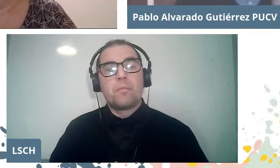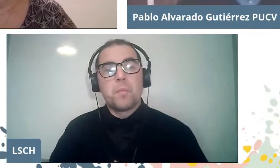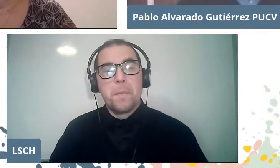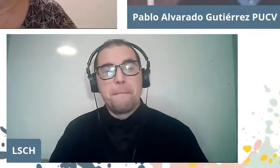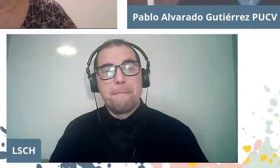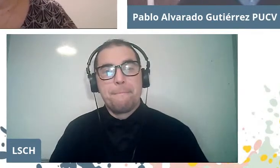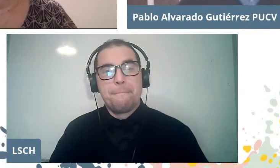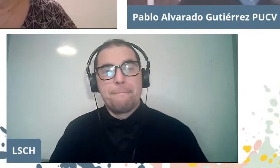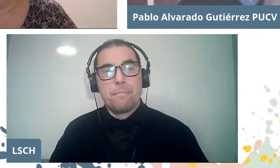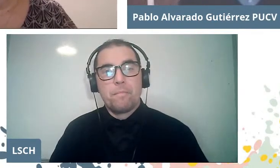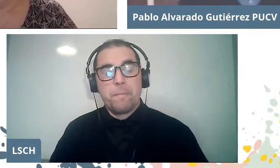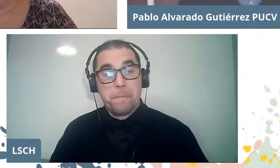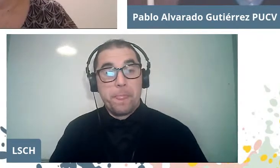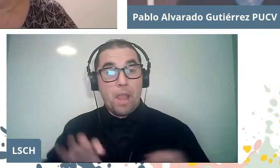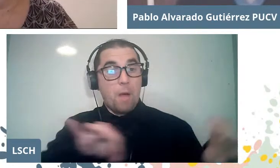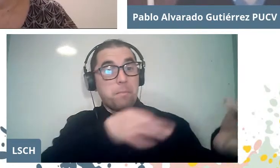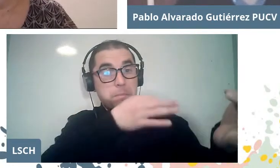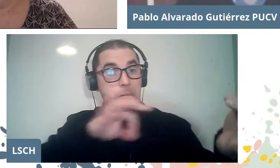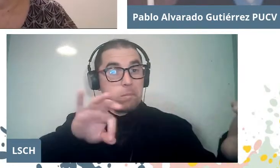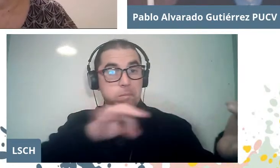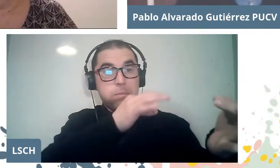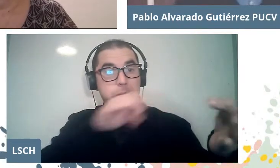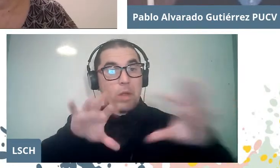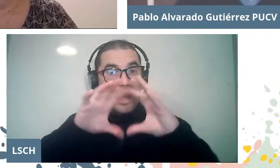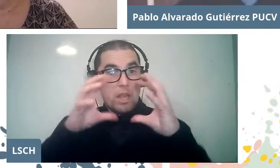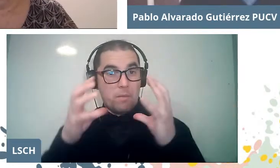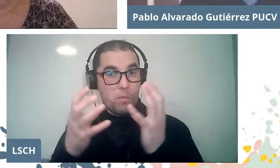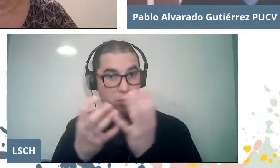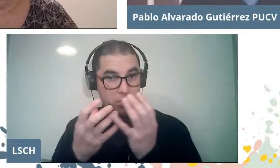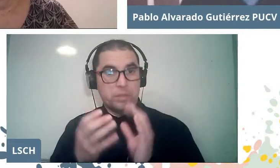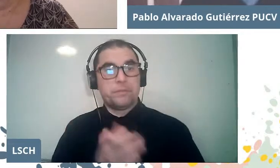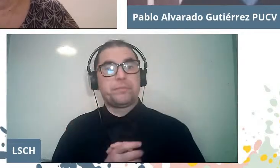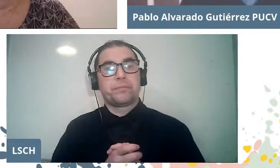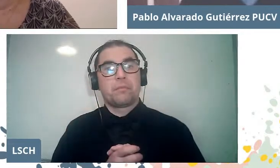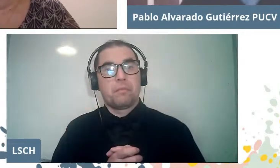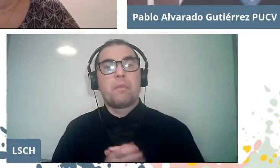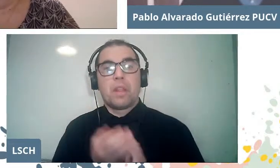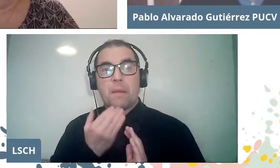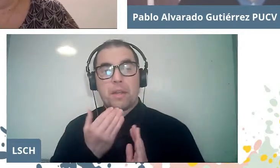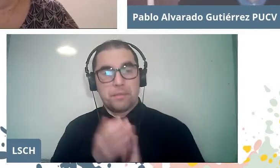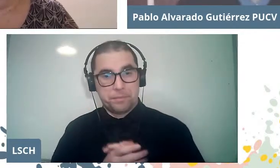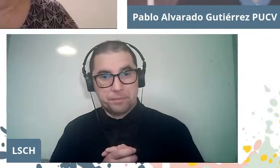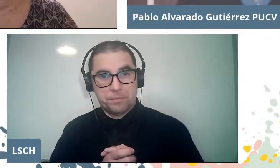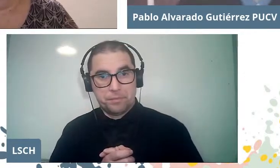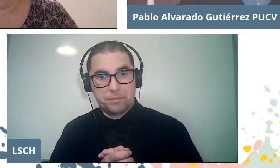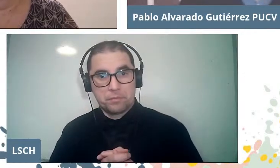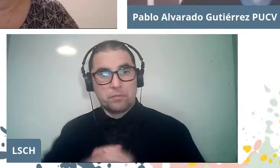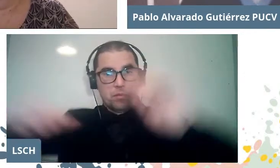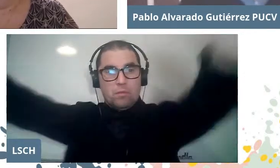Instrumentalists in the world also have, we could say not only a technical preparation,